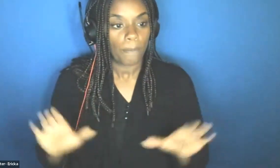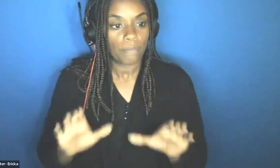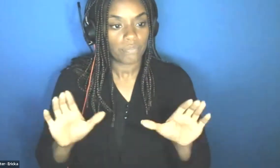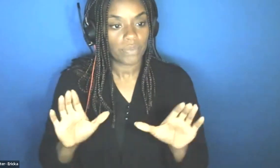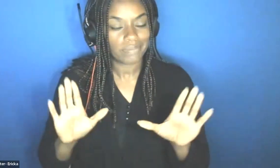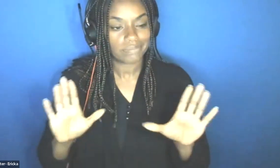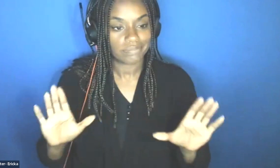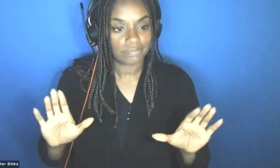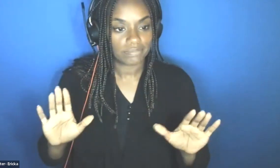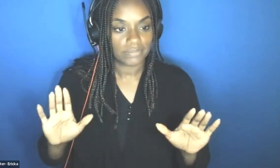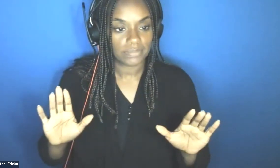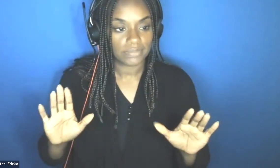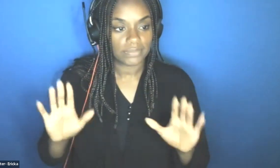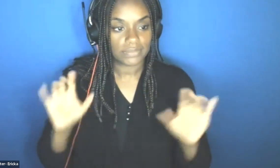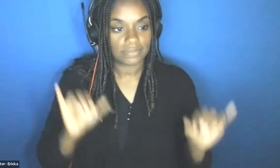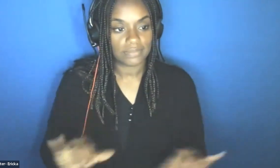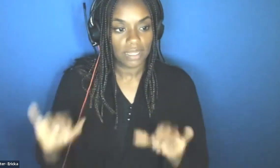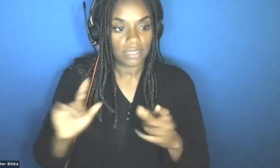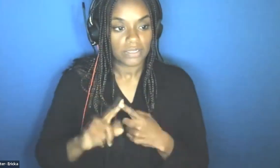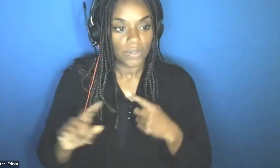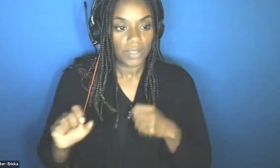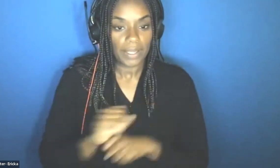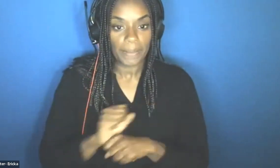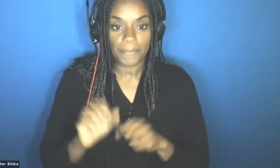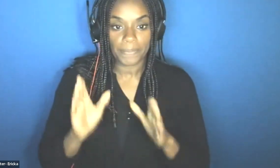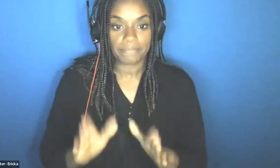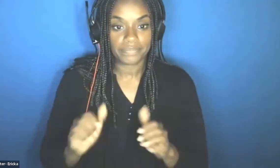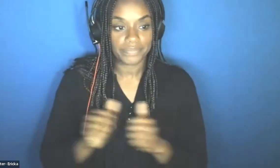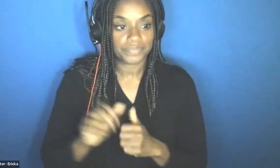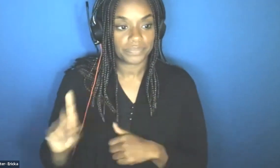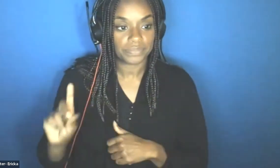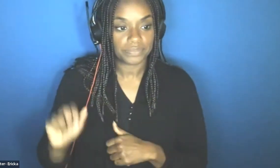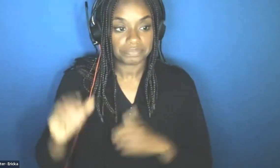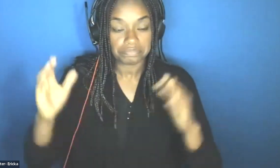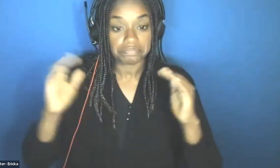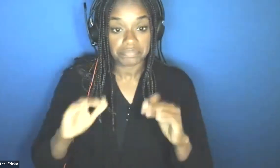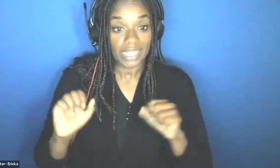Some others.